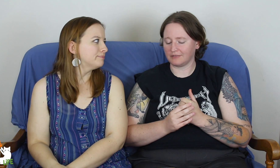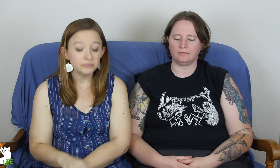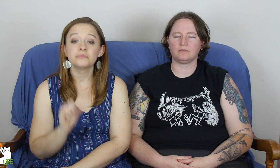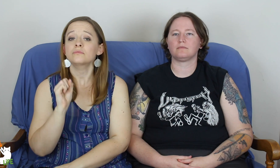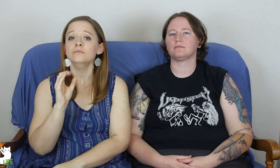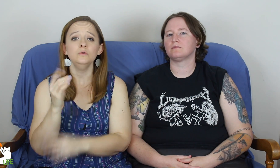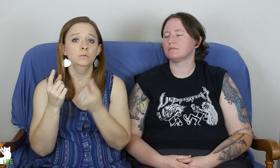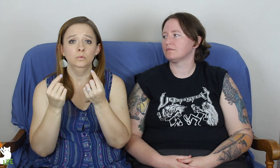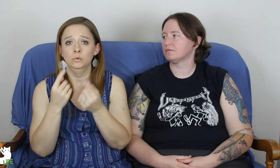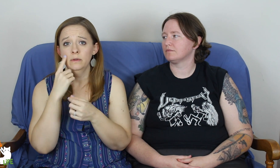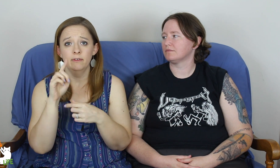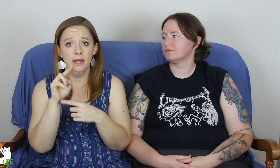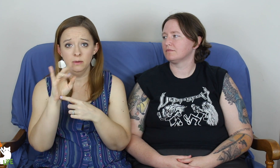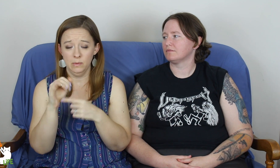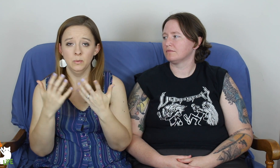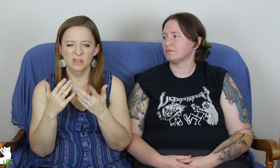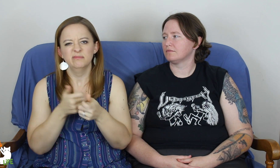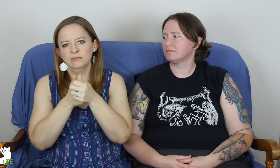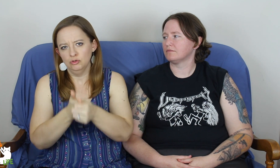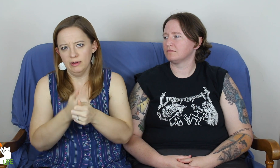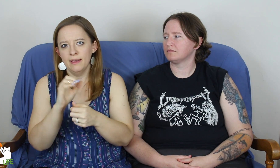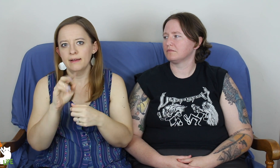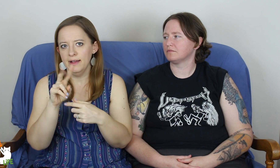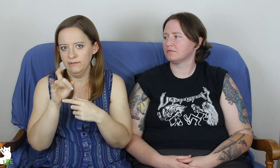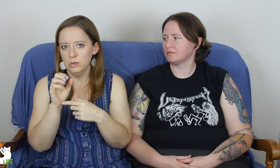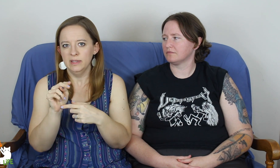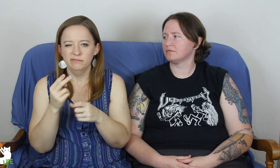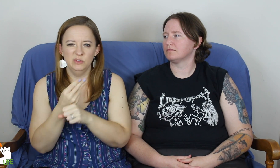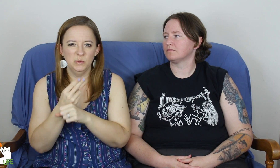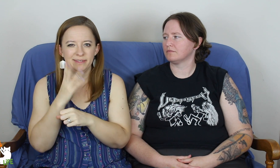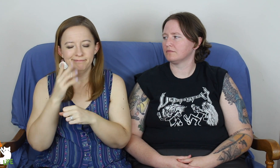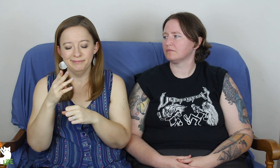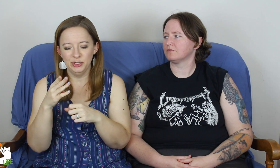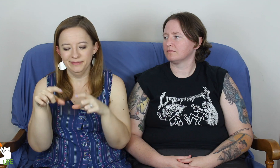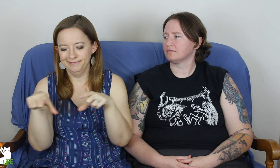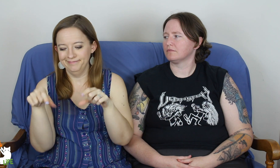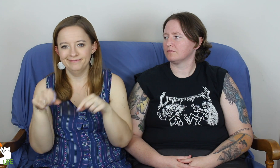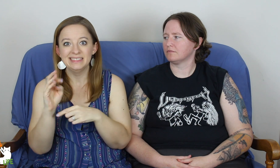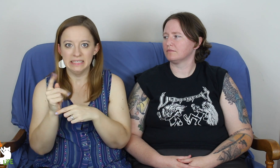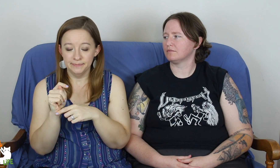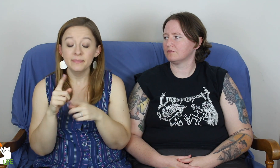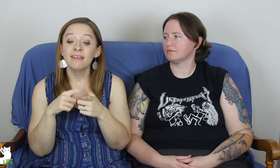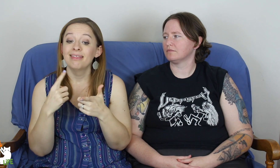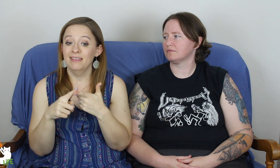So, what you do for the IUI is first track ovulation. So I just used the predictor kits.